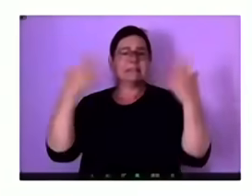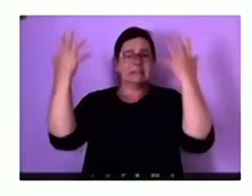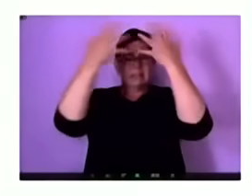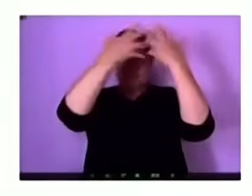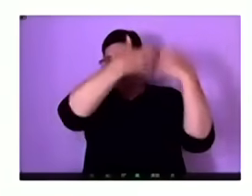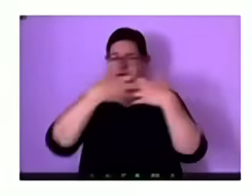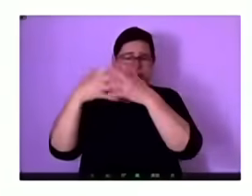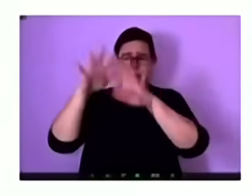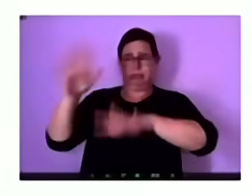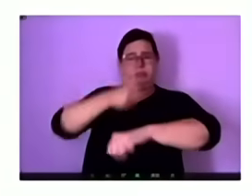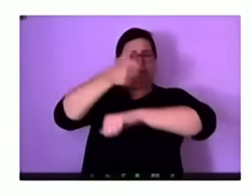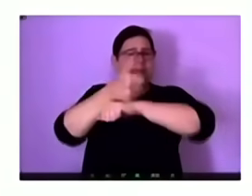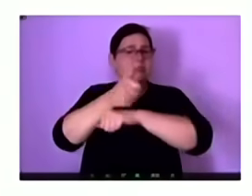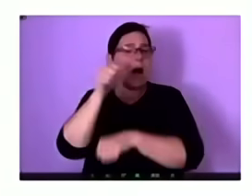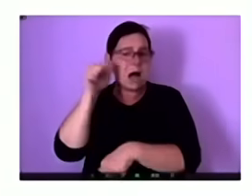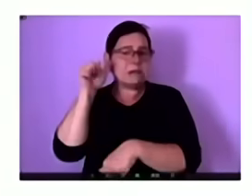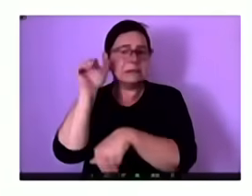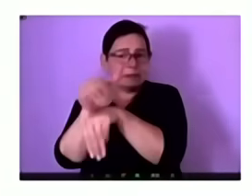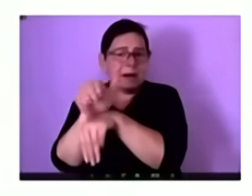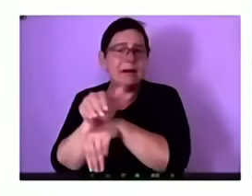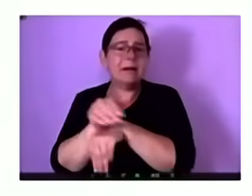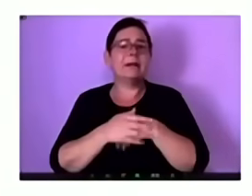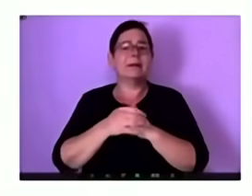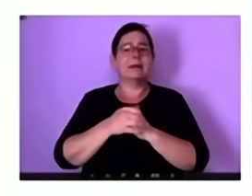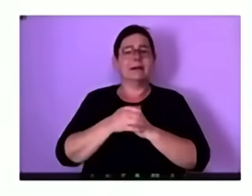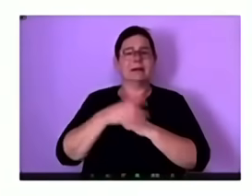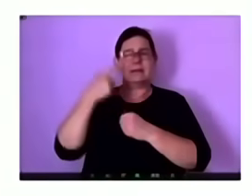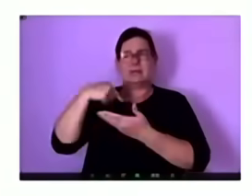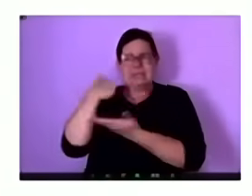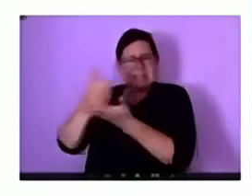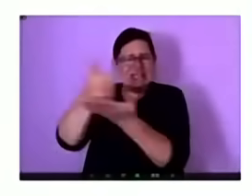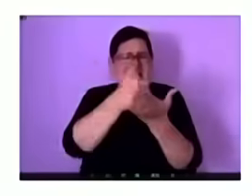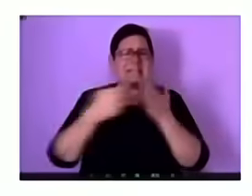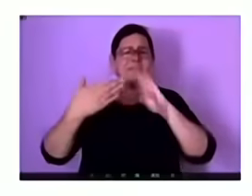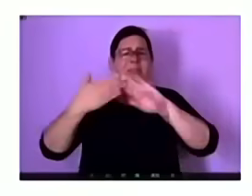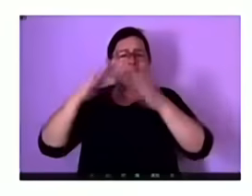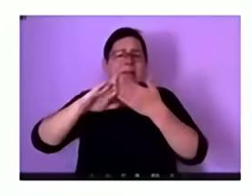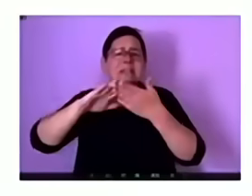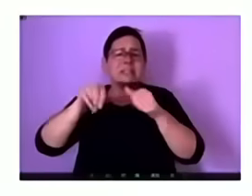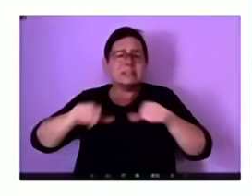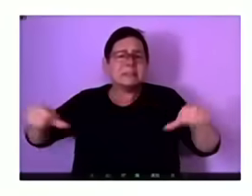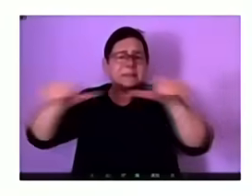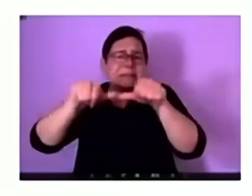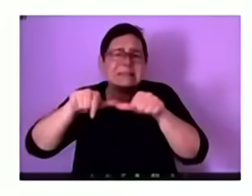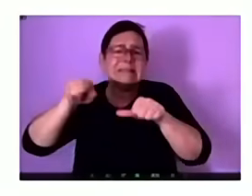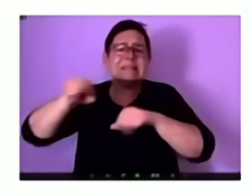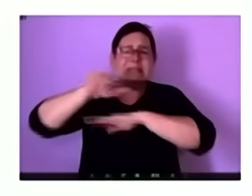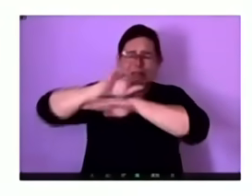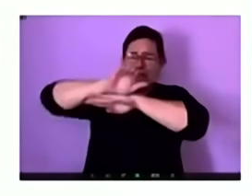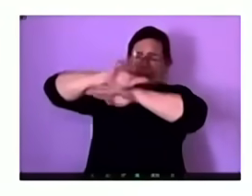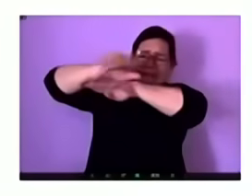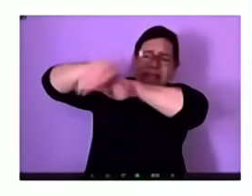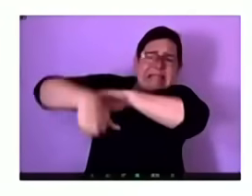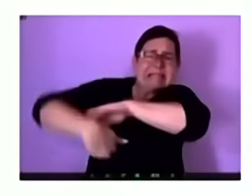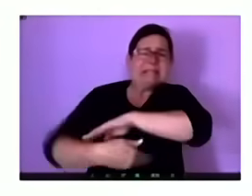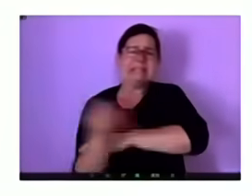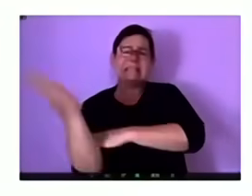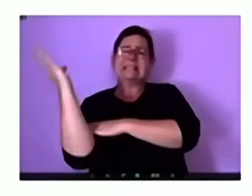FEDERAL GOVERNMENT, WHO HAS PROVIDED US WITH THE COAST GUARD